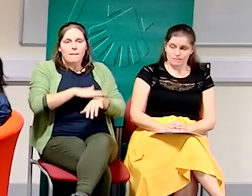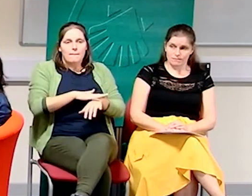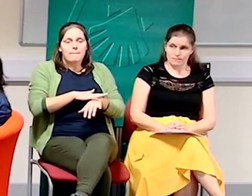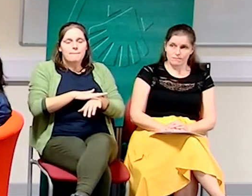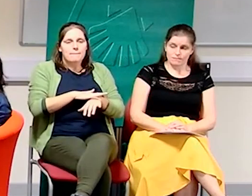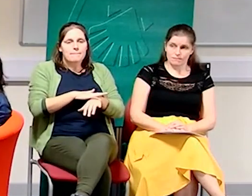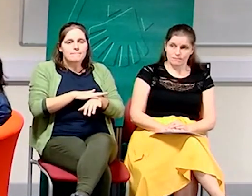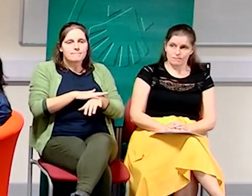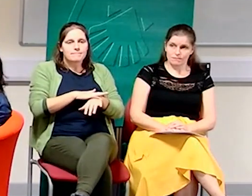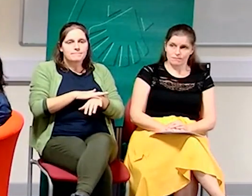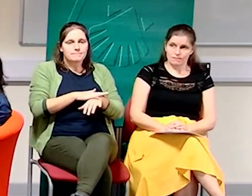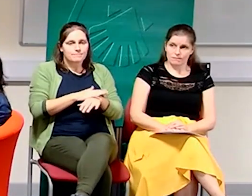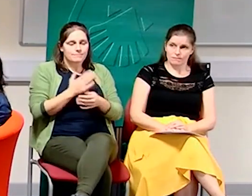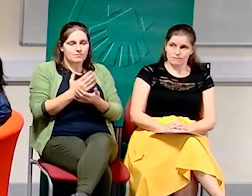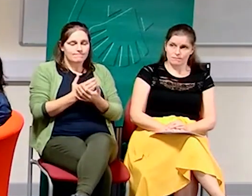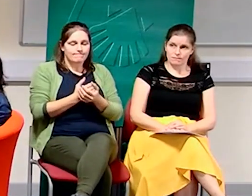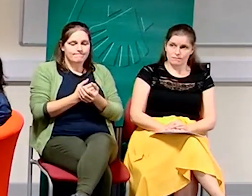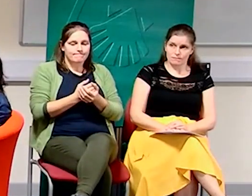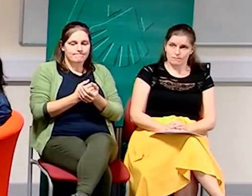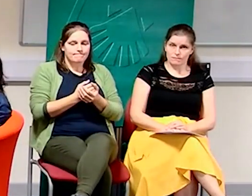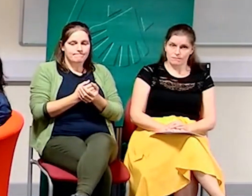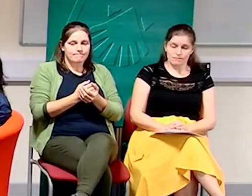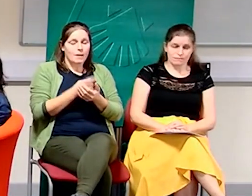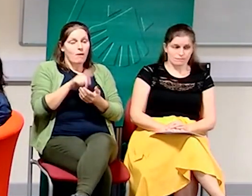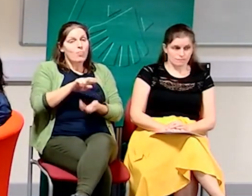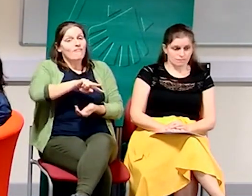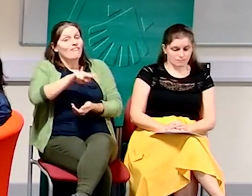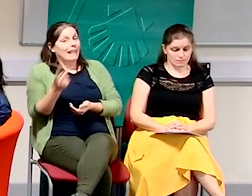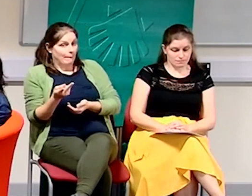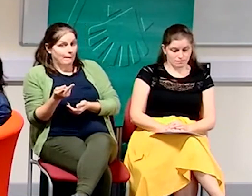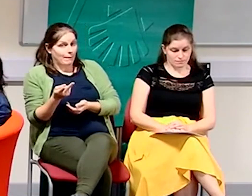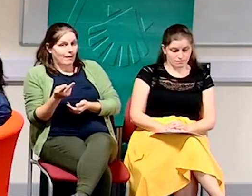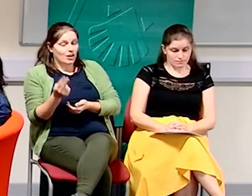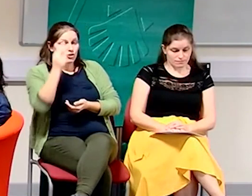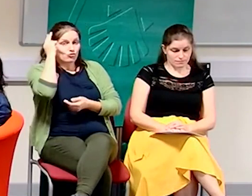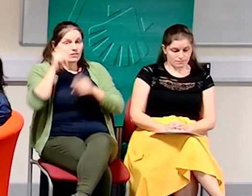know really difficult times for them on the other hand there were neurodivergent children and young